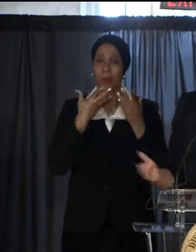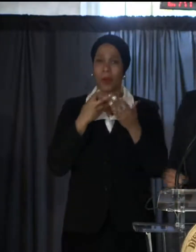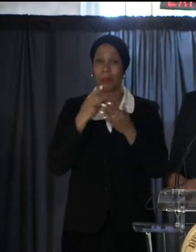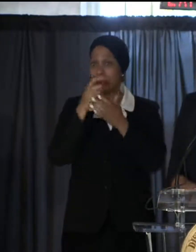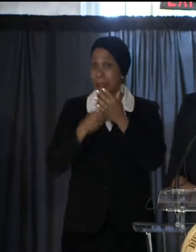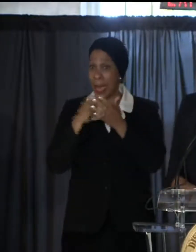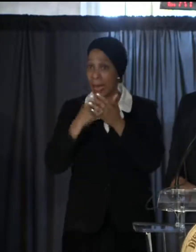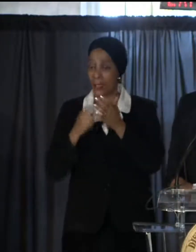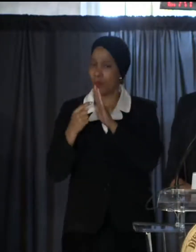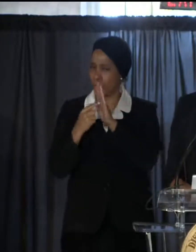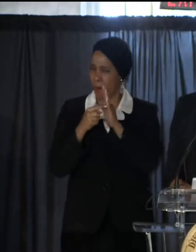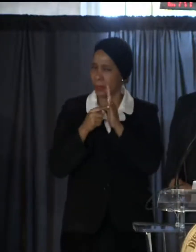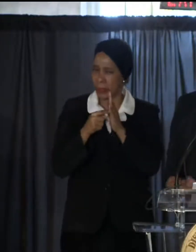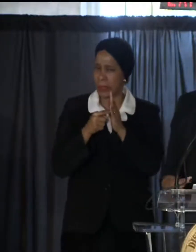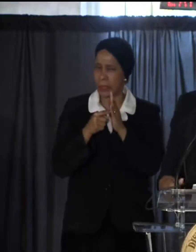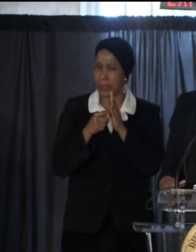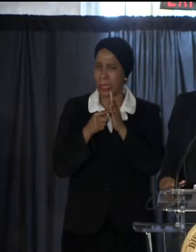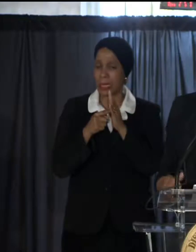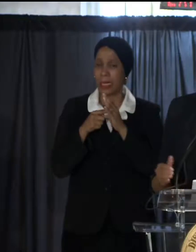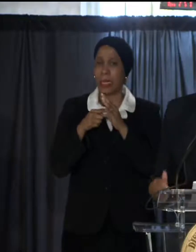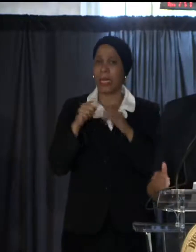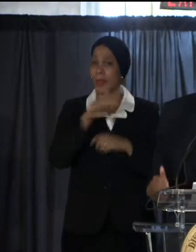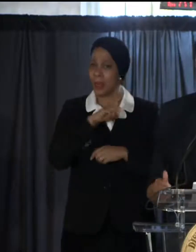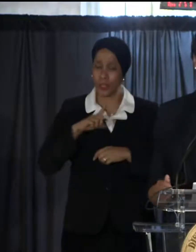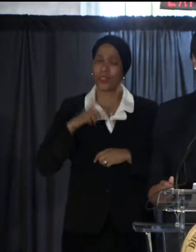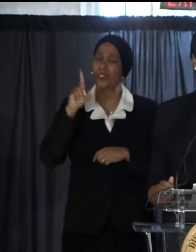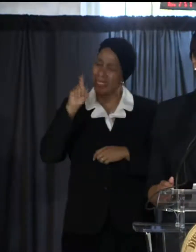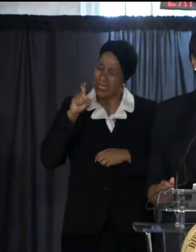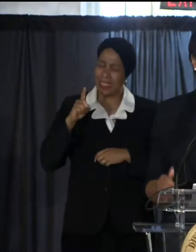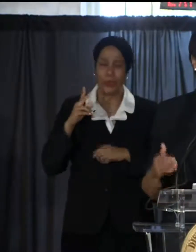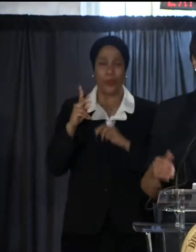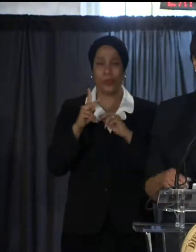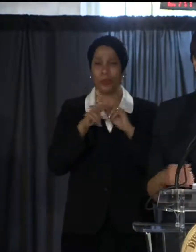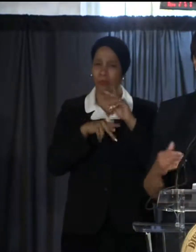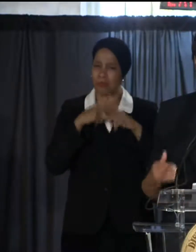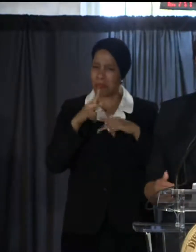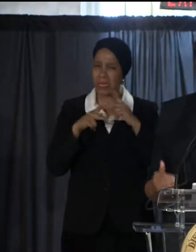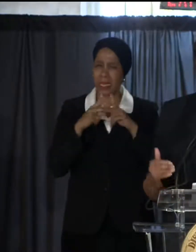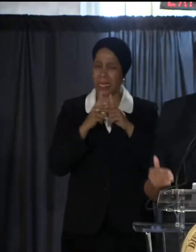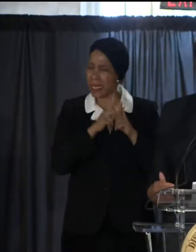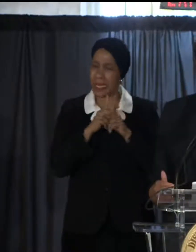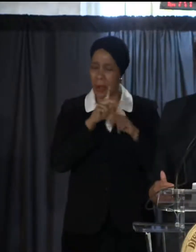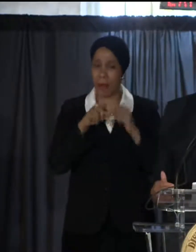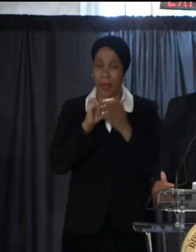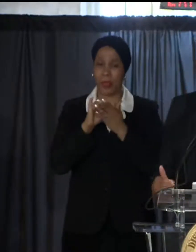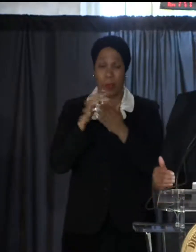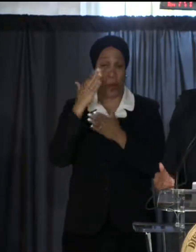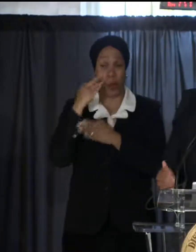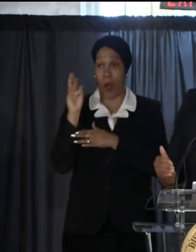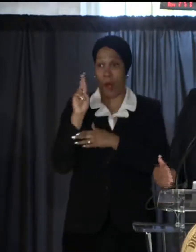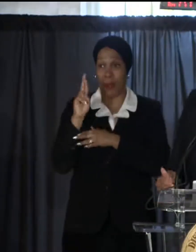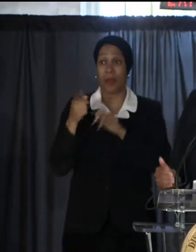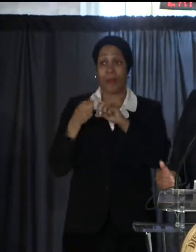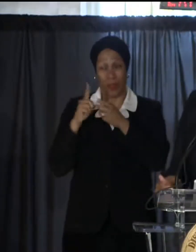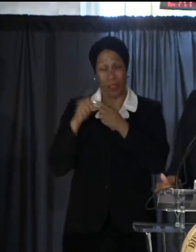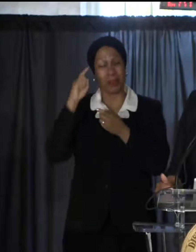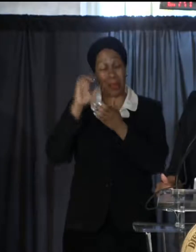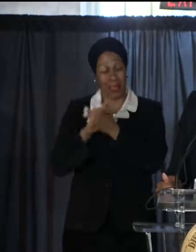REPRESENTED IN THEIR LEGISLATURE SHOULD CARE ABOUT IT. AND WE KNOW THAT OUR REPUBLICAN FRIENDS BELIEVE VERY STRONGLY